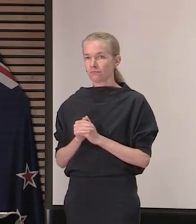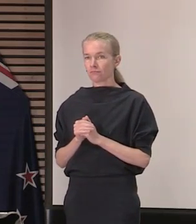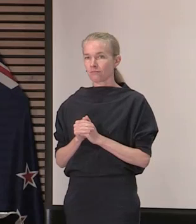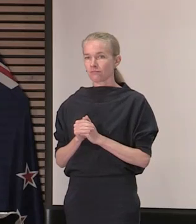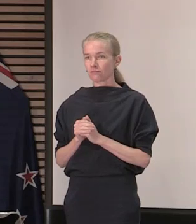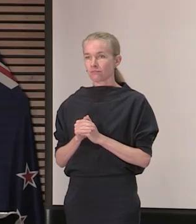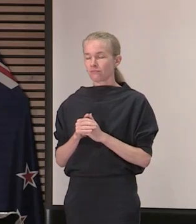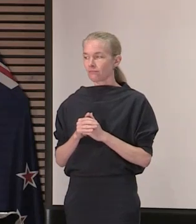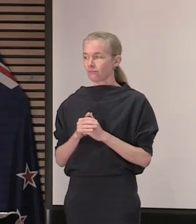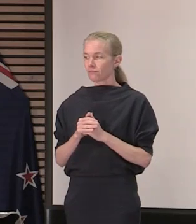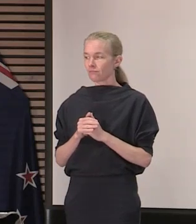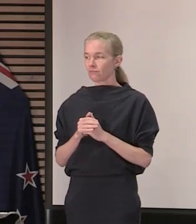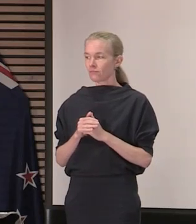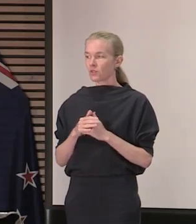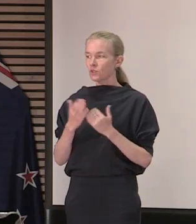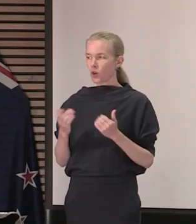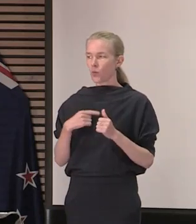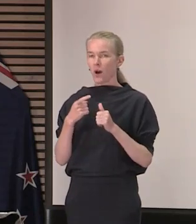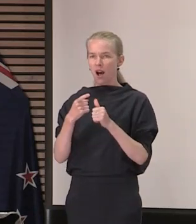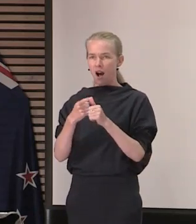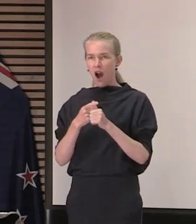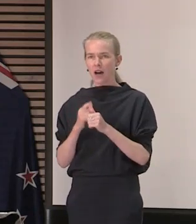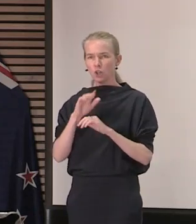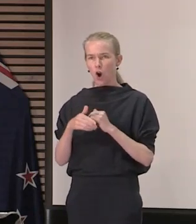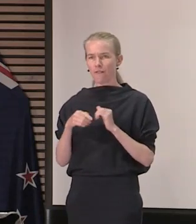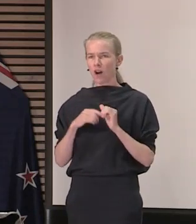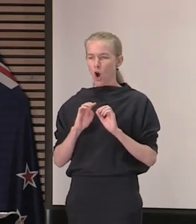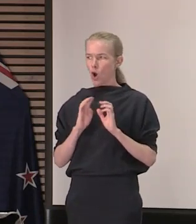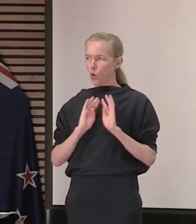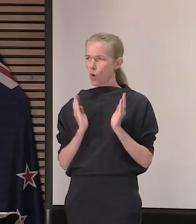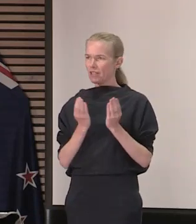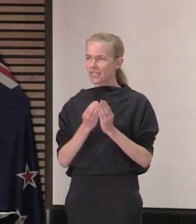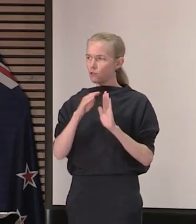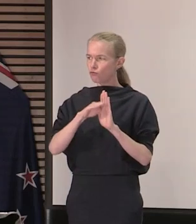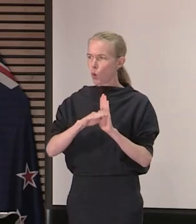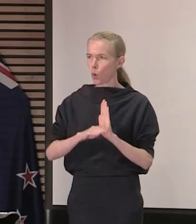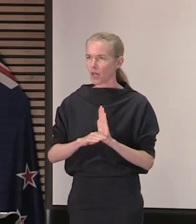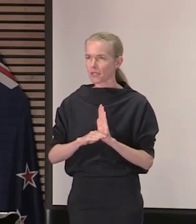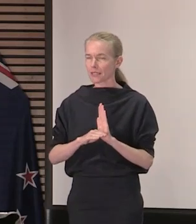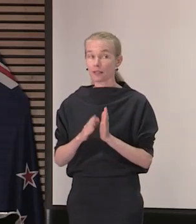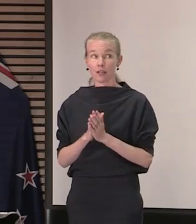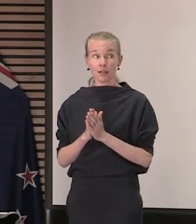And how willthey be supervised? So just togive you the clear distinctionbetween what we're operatingand we're operating thisalready.